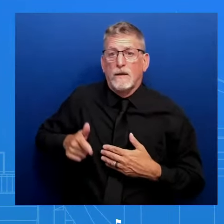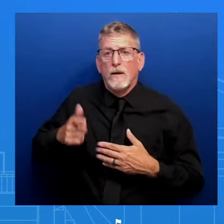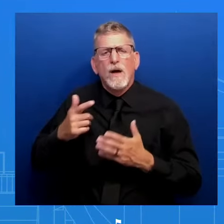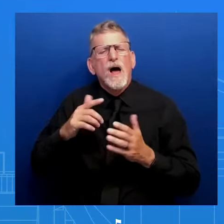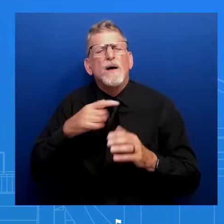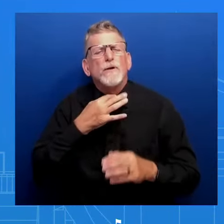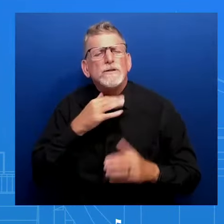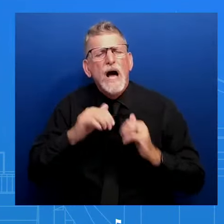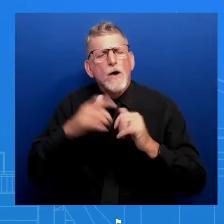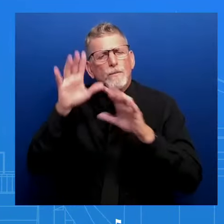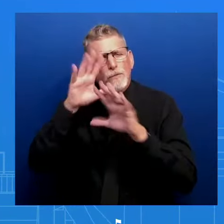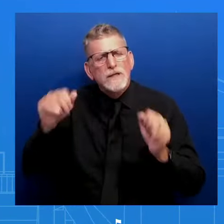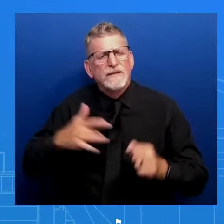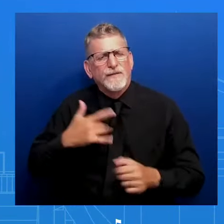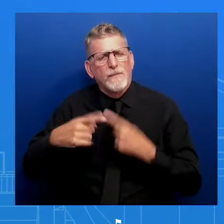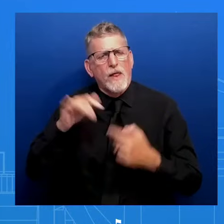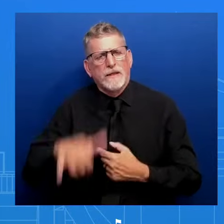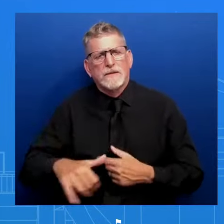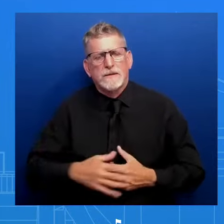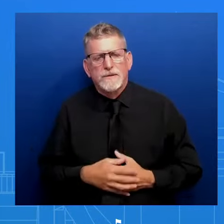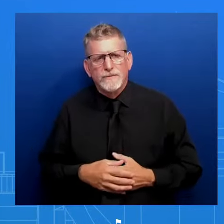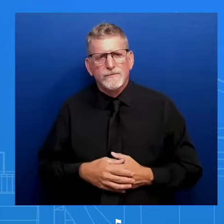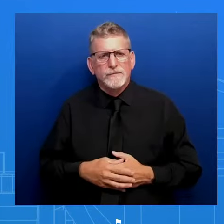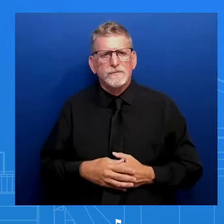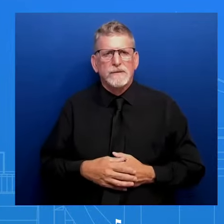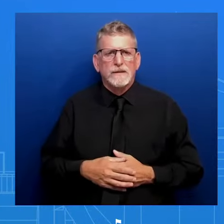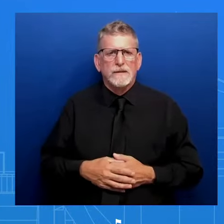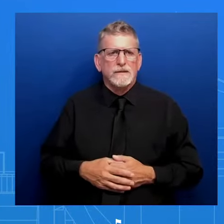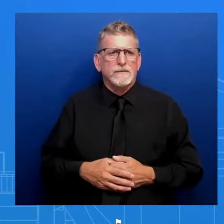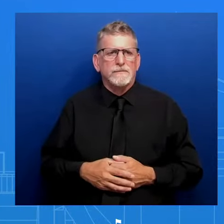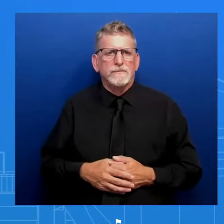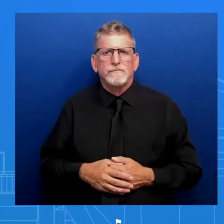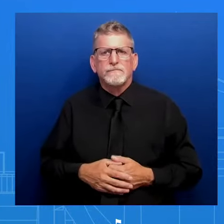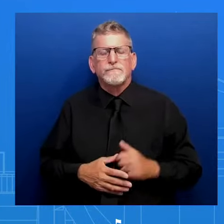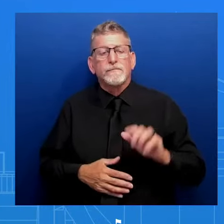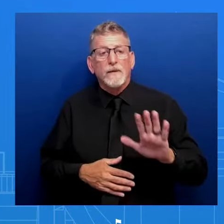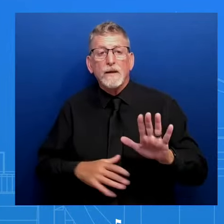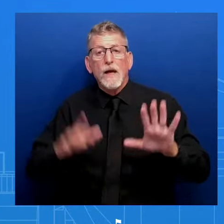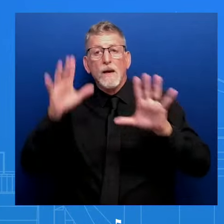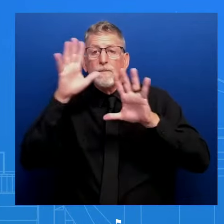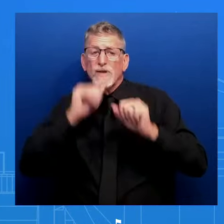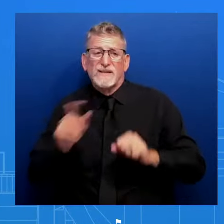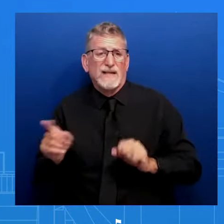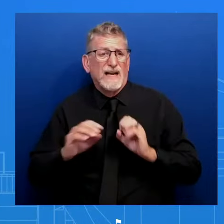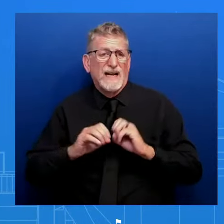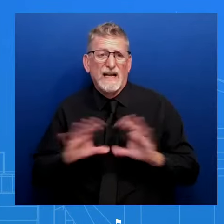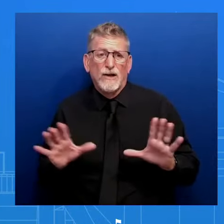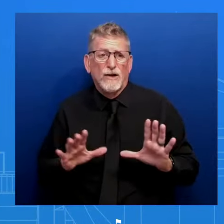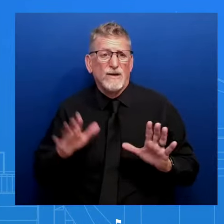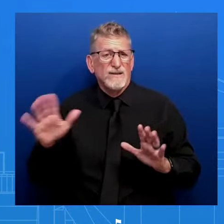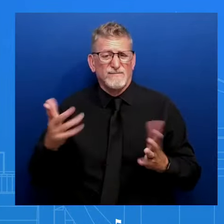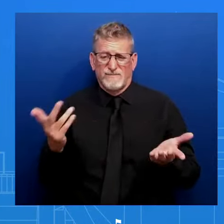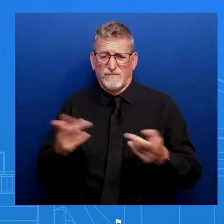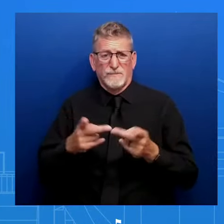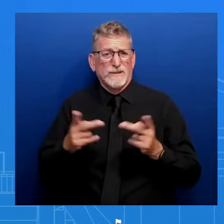very clear. You just laid out where his po- position has been, what his policies have been, what he was able to pass into law. I'm going to be very mindful here.